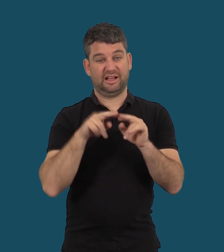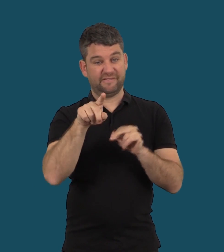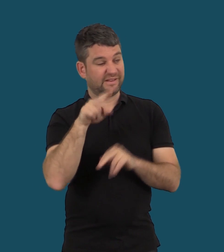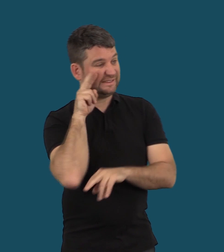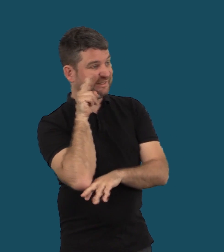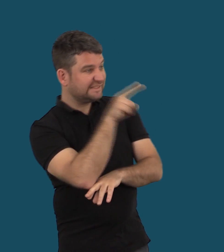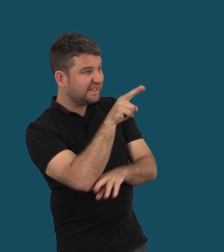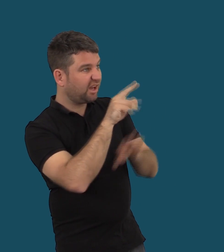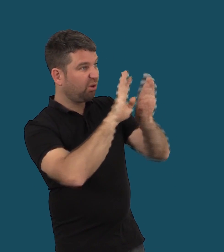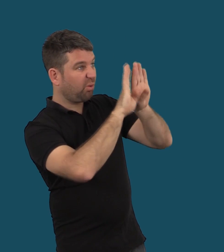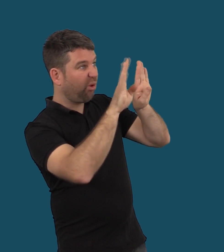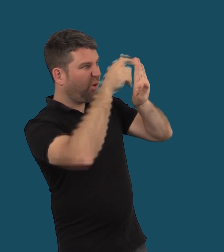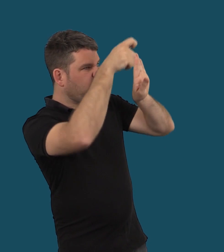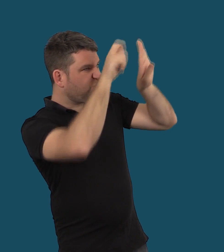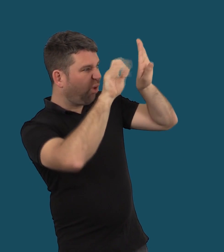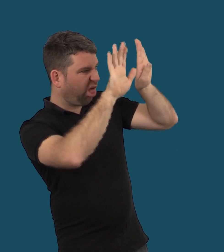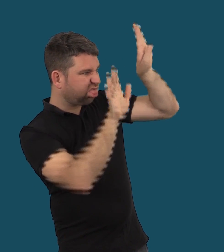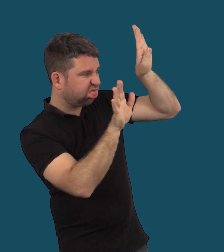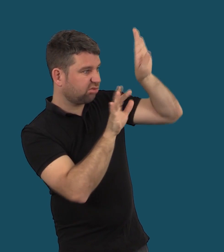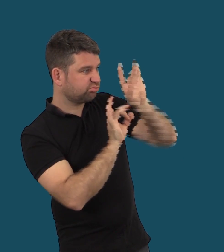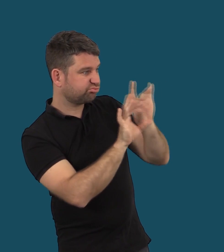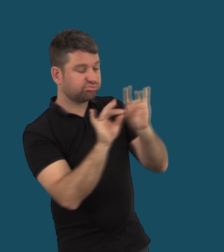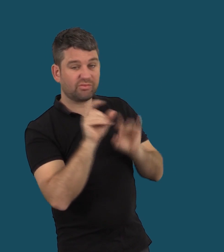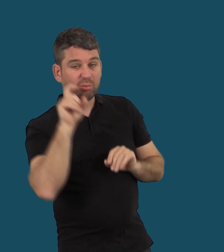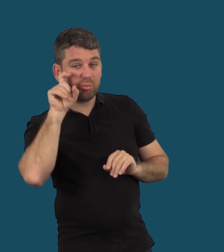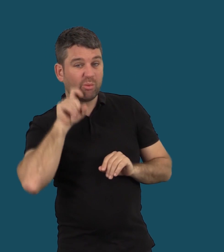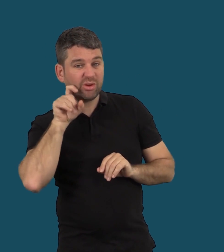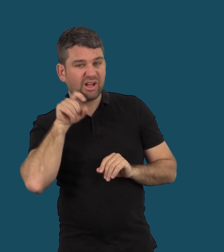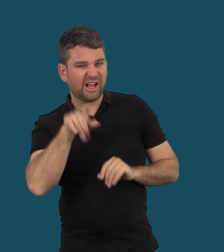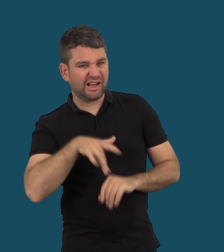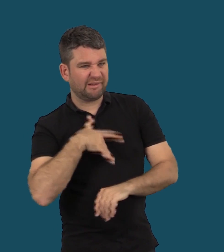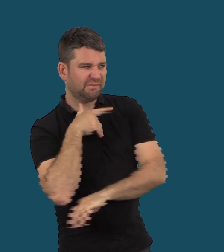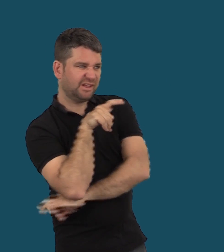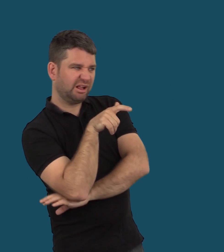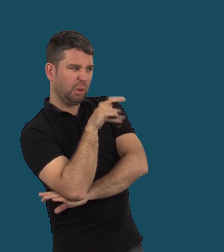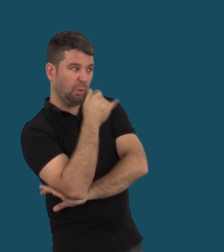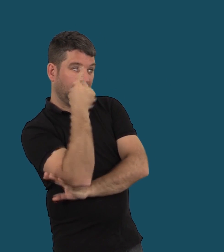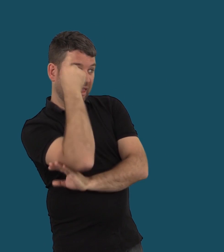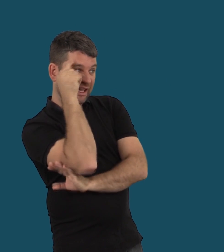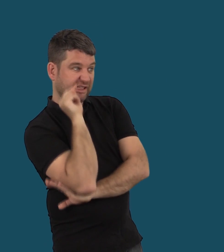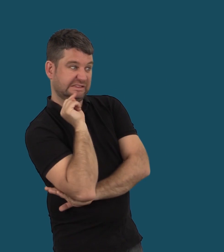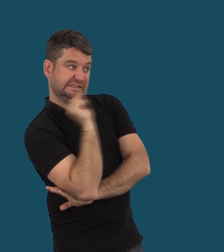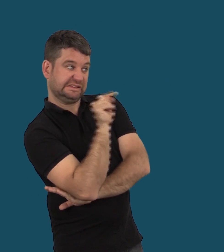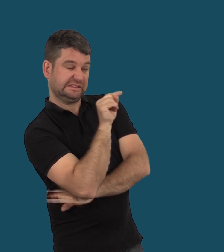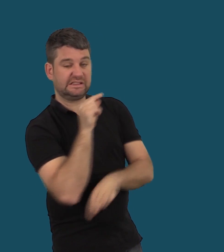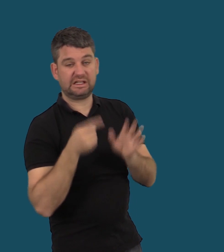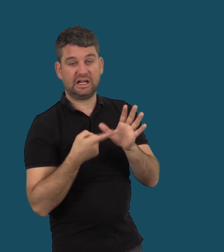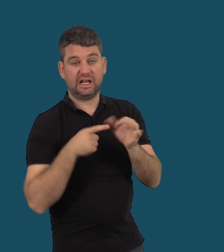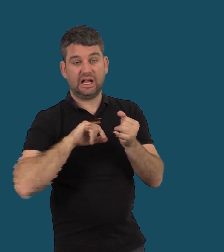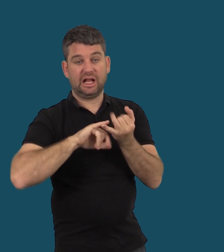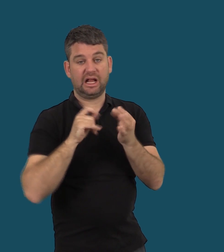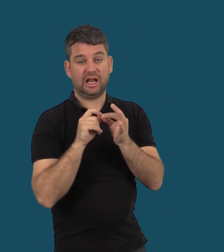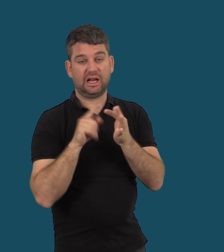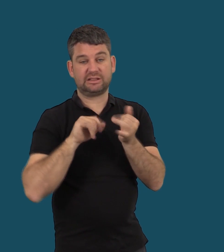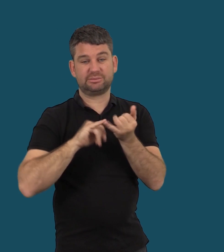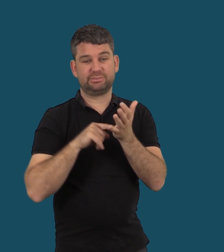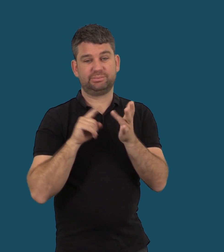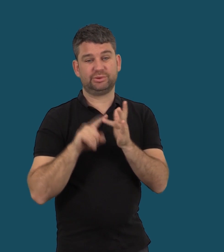If you see any damaged walls or other structures that make you suspect the presence of asbestos,